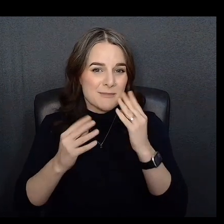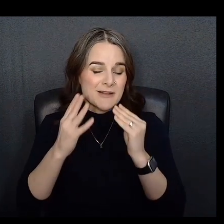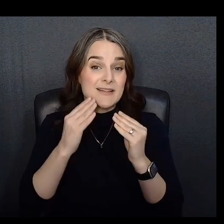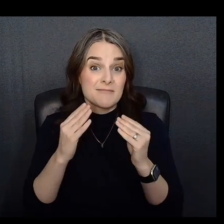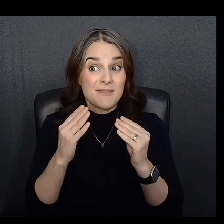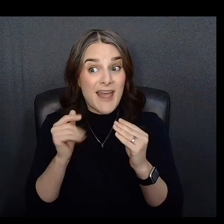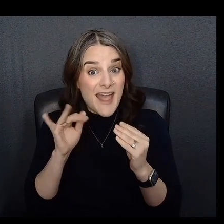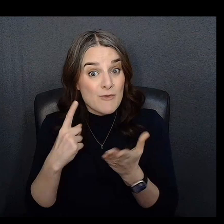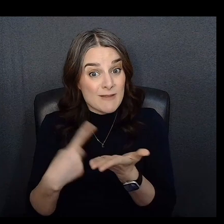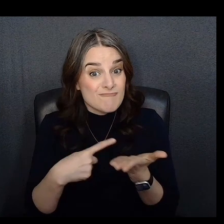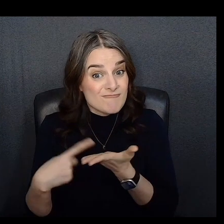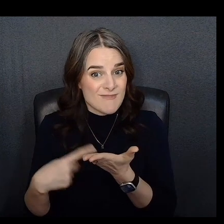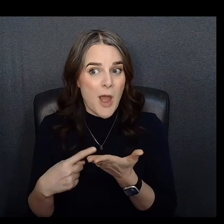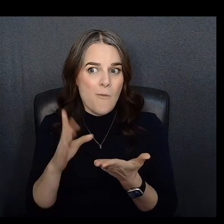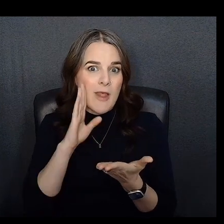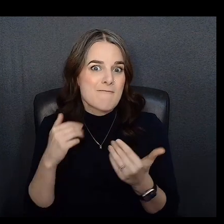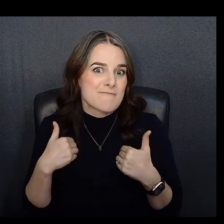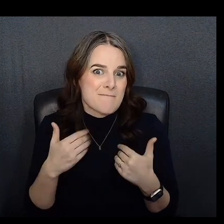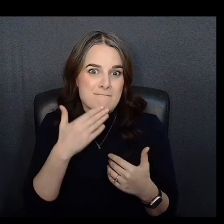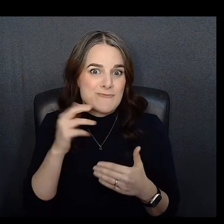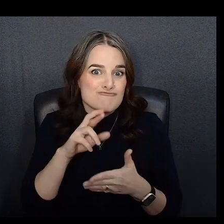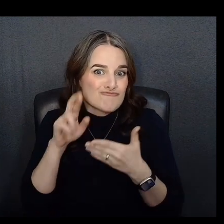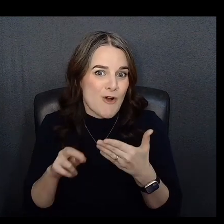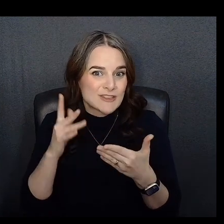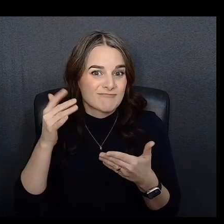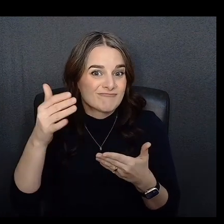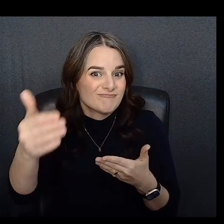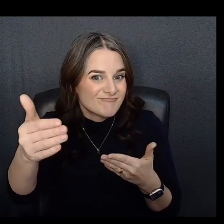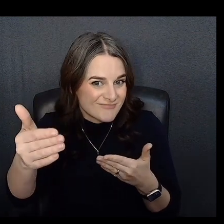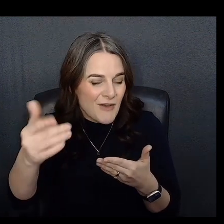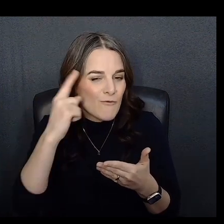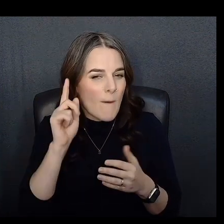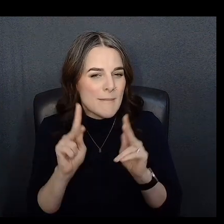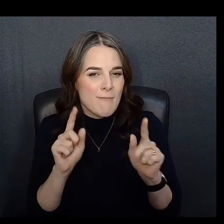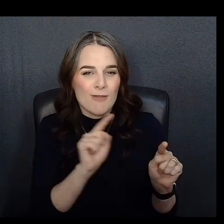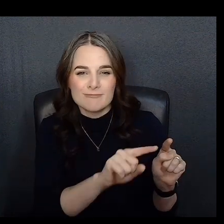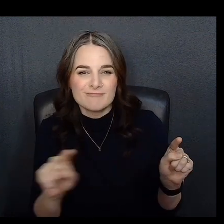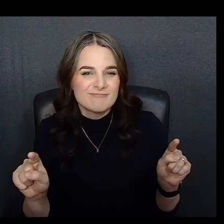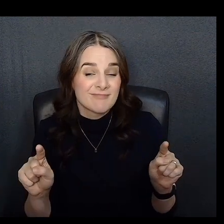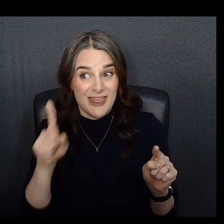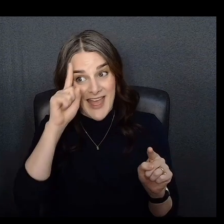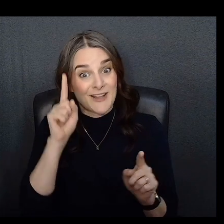for individuals down the road, hopefully. That's the idea. So when we look at younger children,